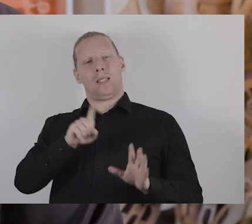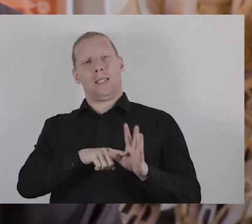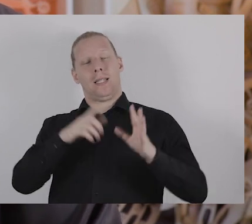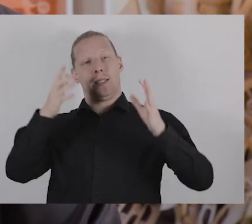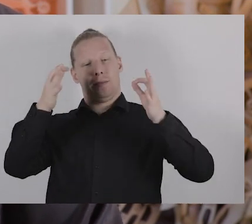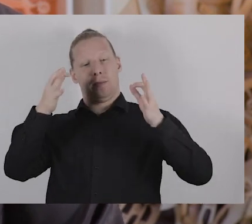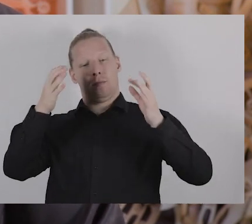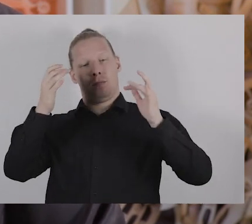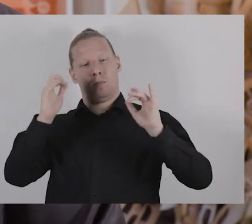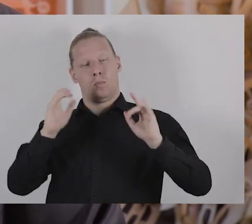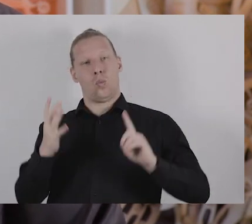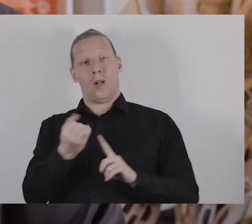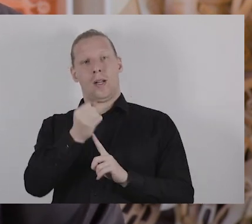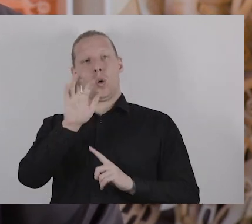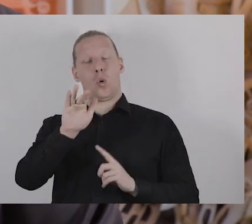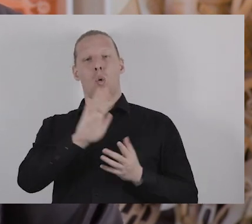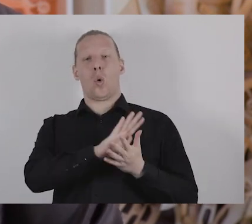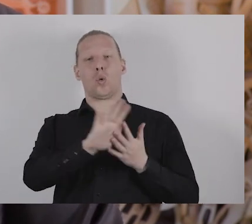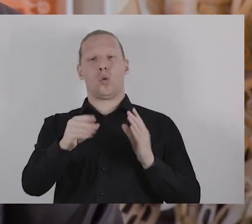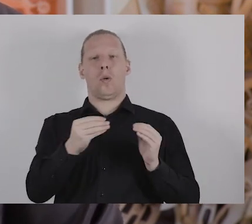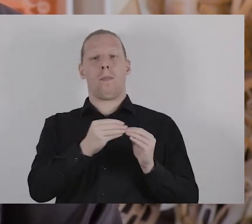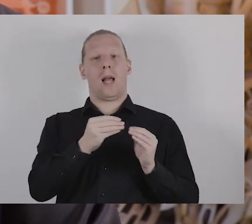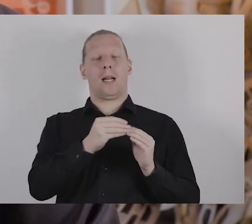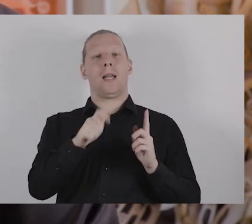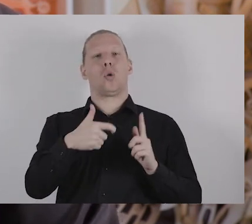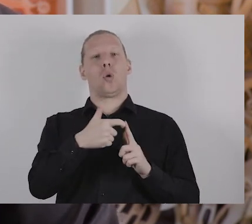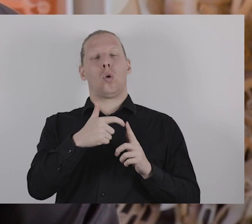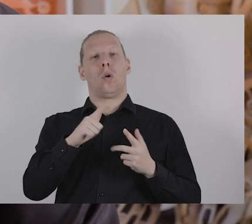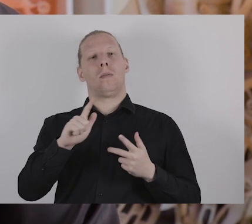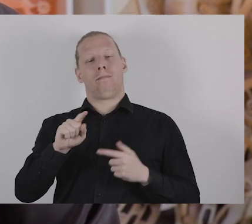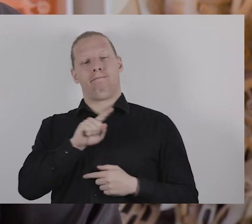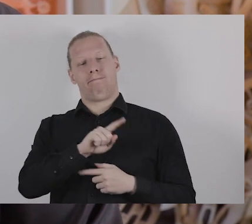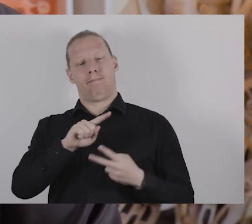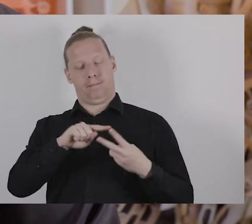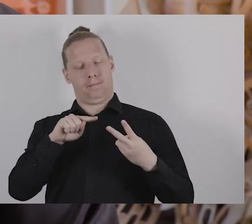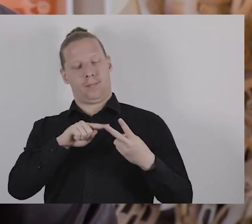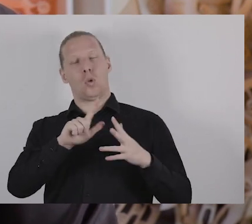This year's winners are Hoturoa Barclay-Kerr, Jack Thatcher and Stanley Conrad.